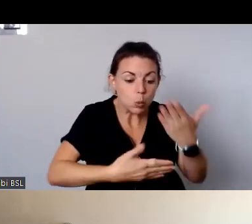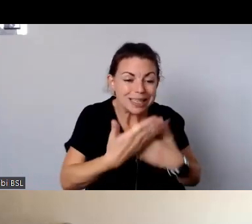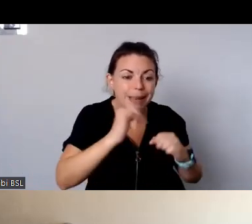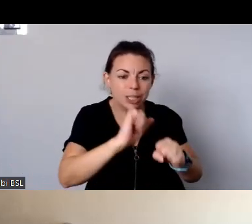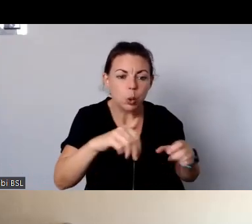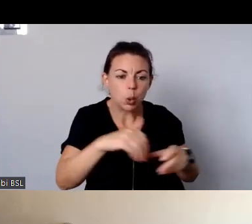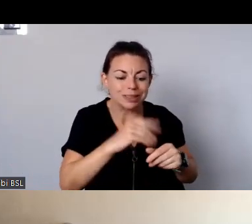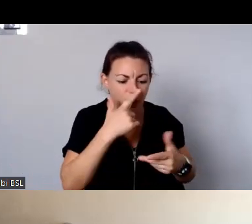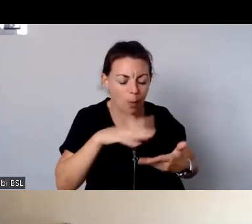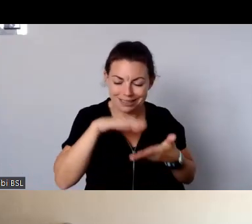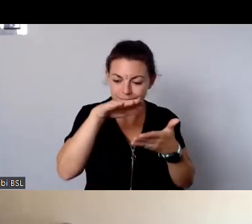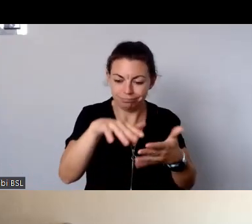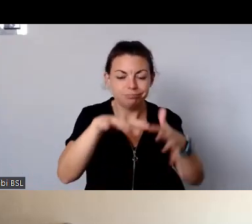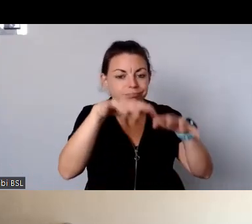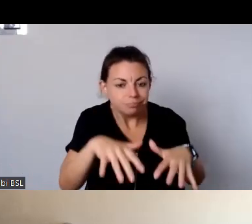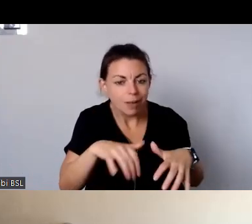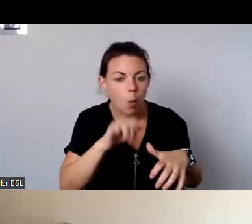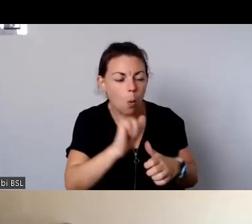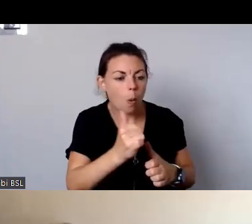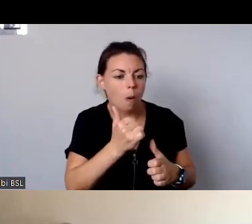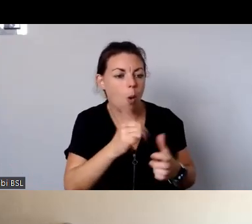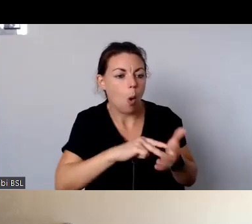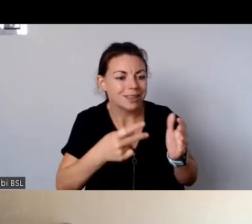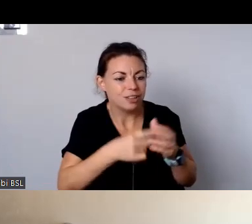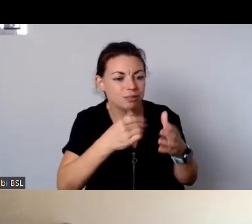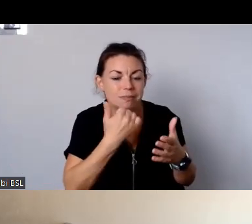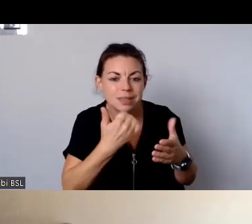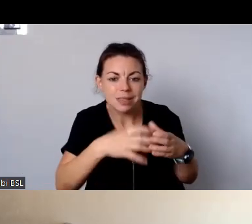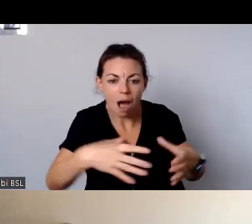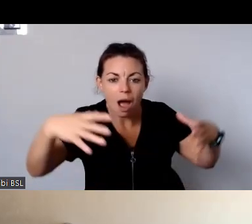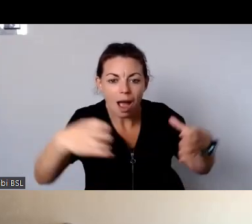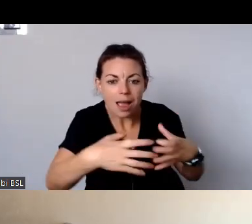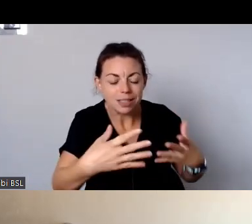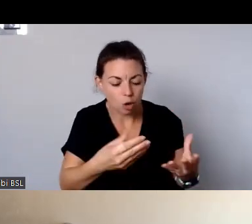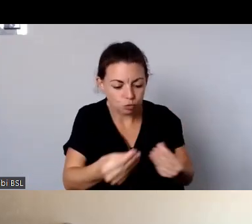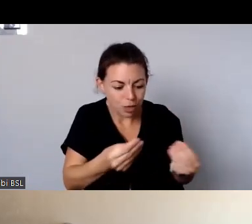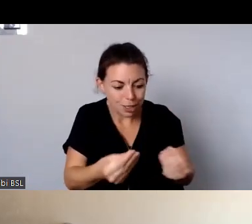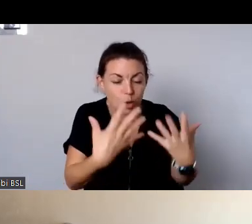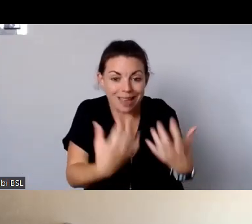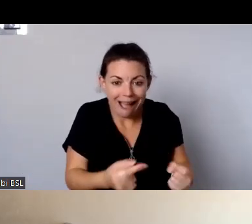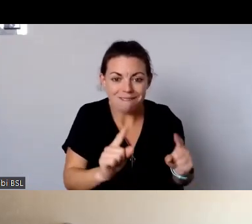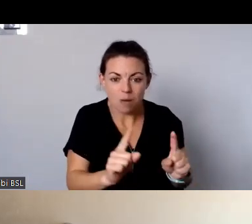of the size of your organization and the amount of resources you had available to you.